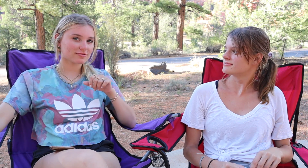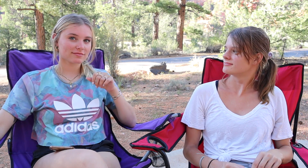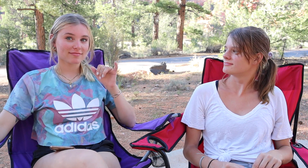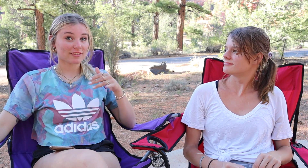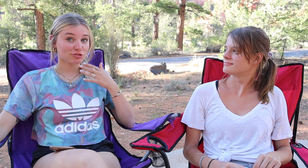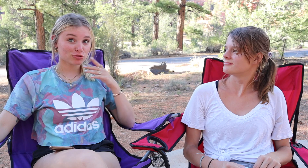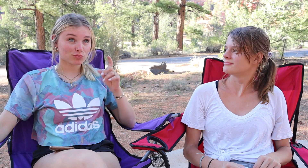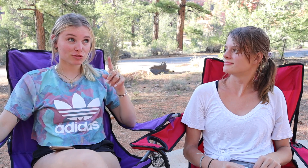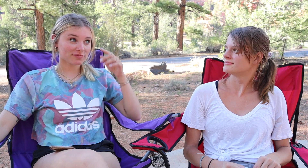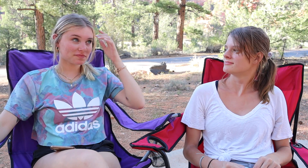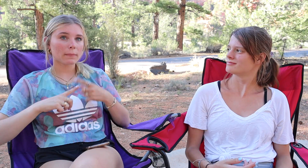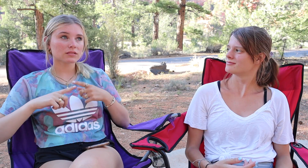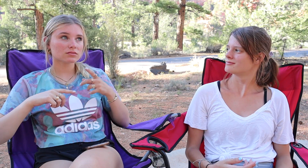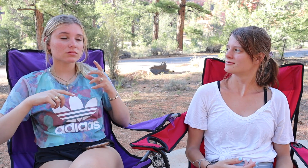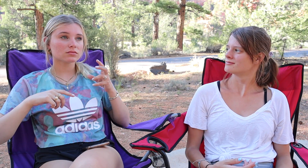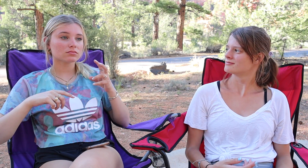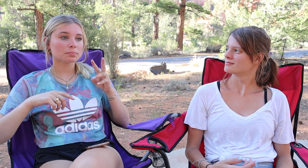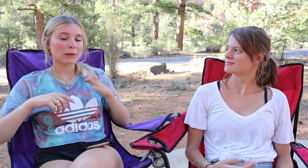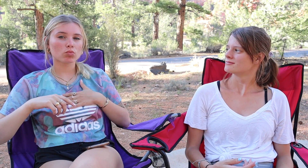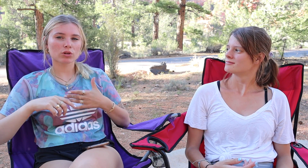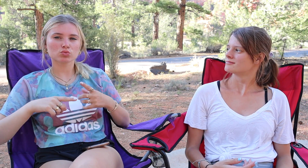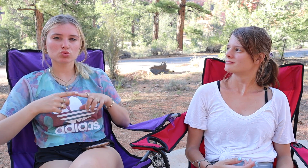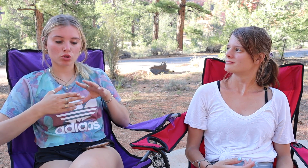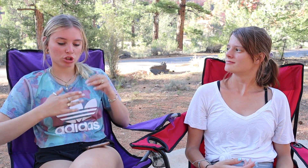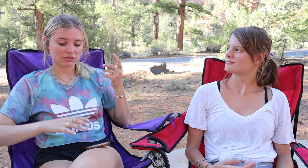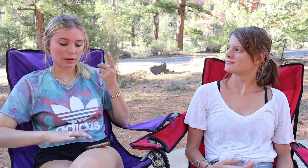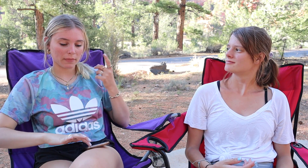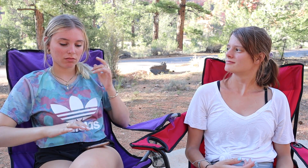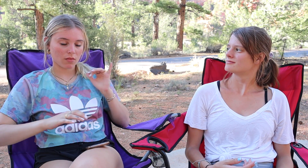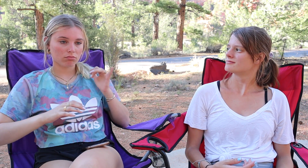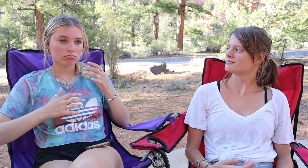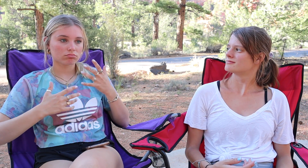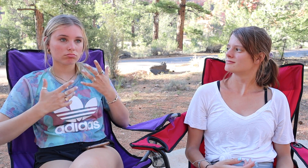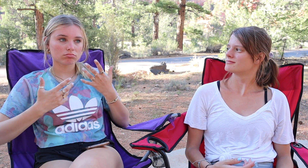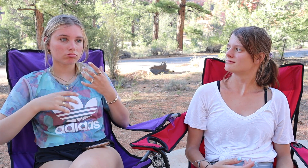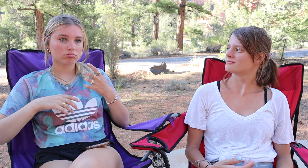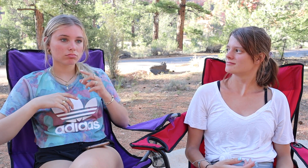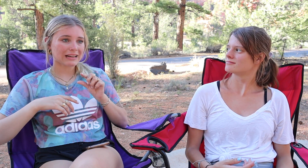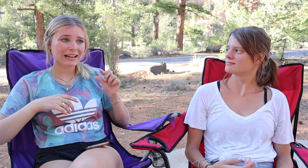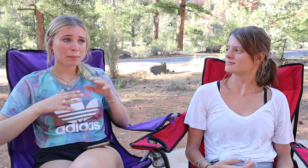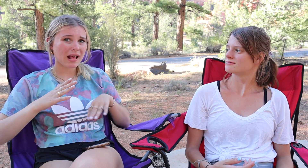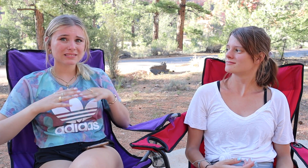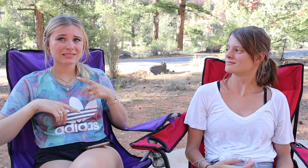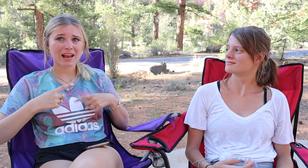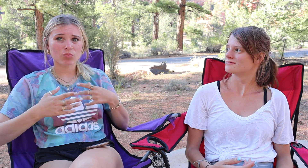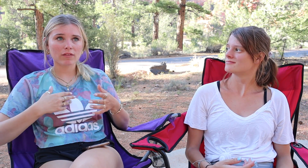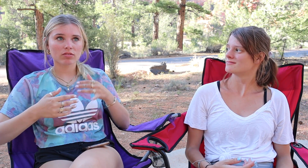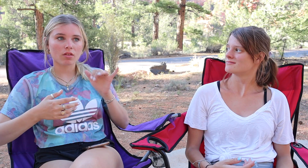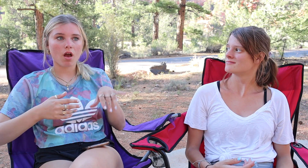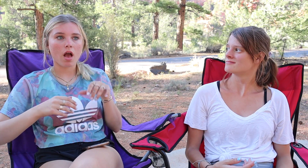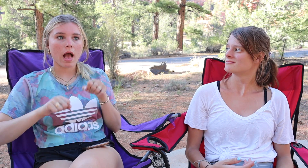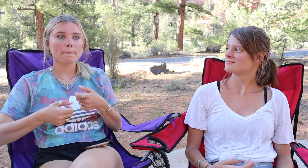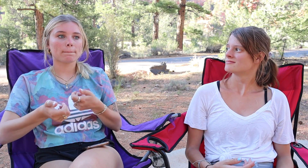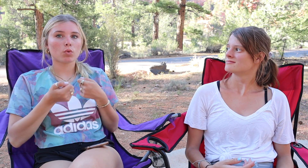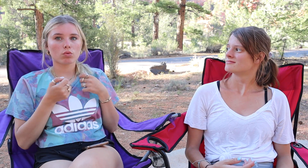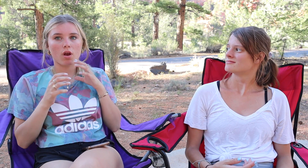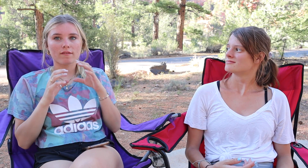C: well that is a good question for anyone who wants to approach to deaf people you have to be willing to learn the basic signs or something that pulls you a conversation with them